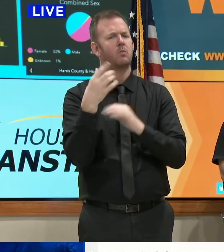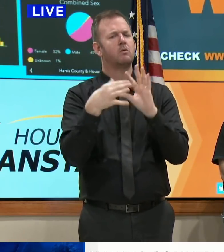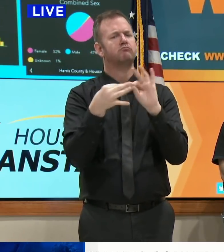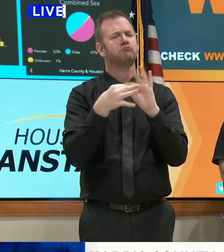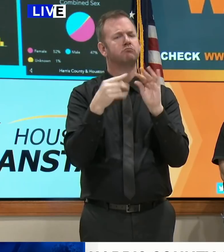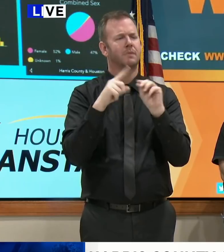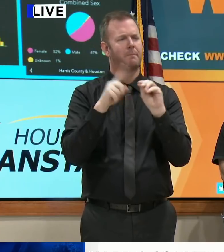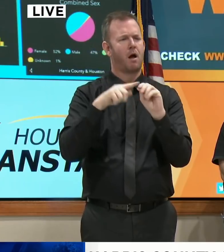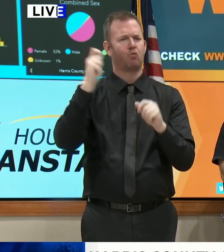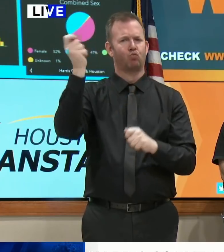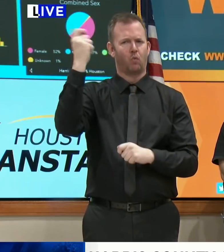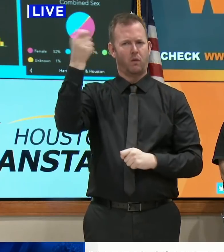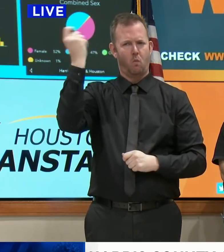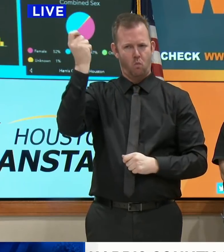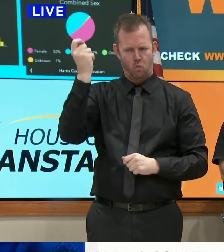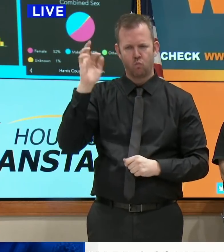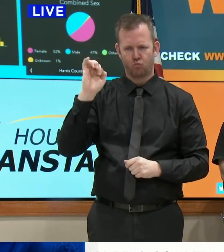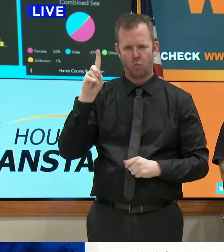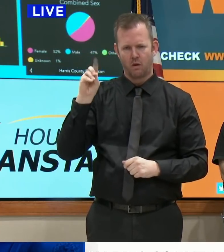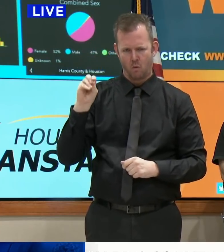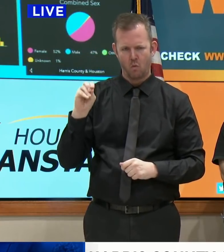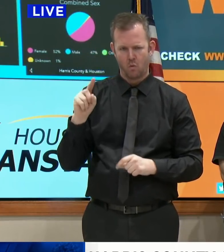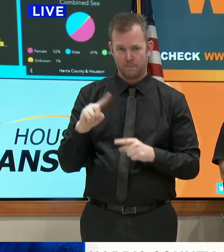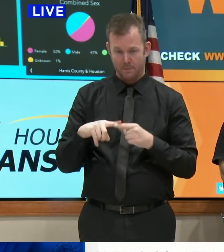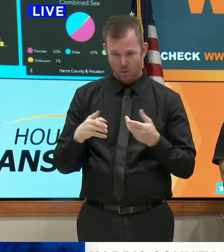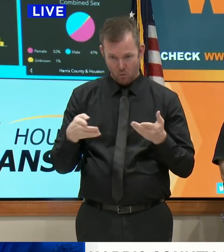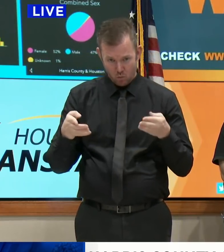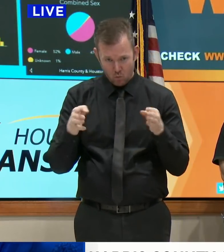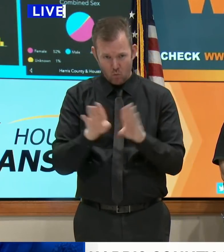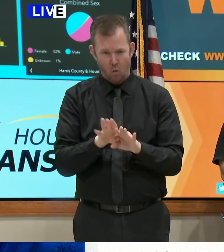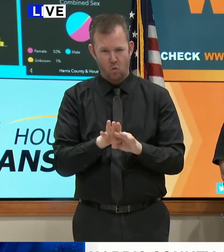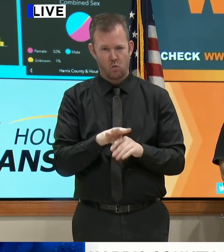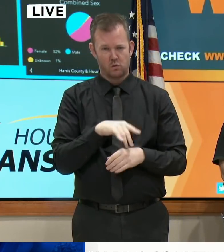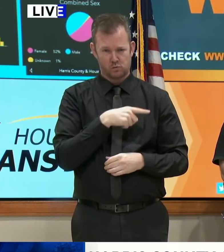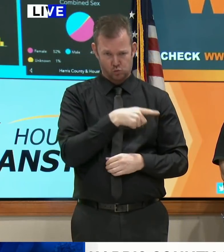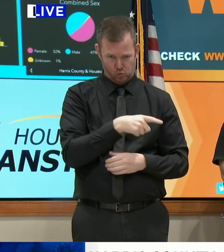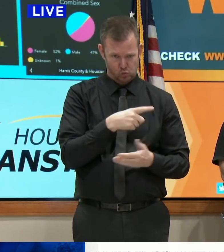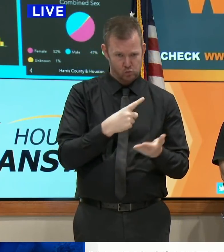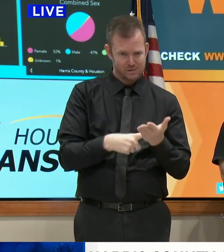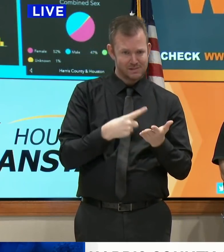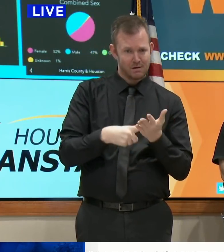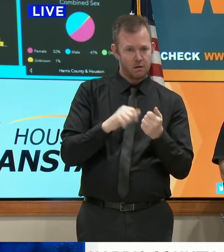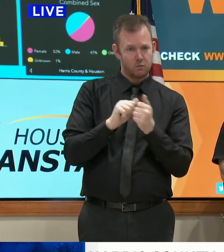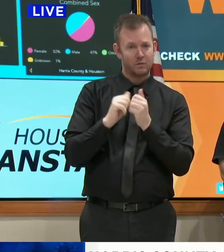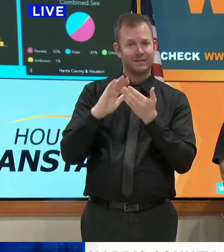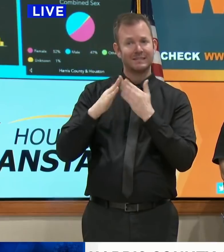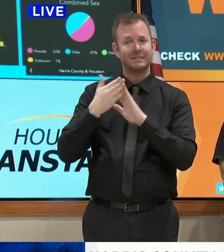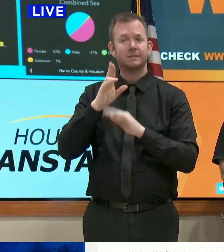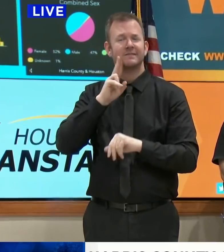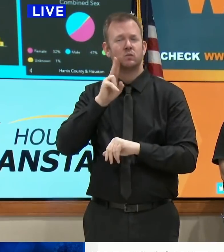best way possible. >> From KPRC, From KPRC, Mario Diaz there’s a report out Mario Diaz there’s a report out this morning with regards to this morning with regards to the rodeo in its closure. the rodeo in its closure. How much communication was your How much communication was your between the county and the